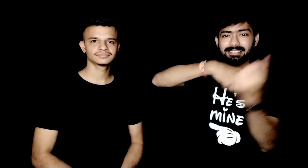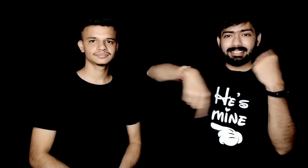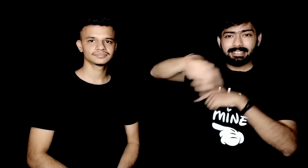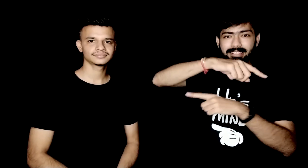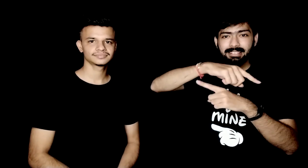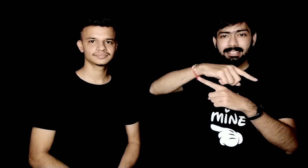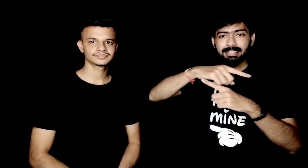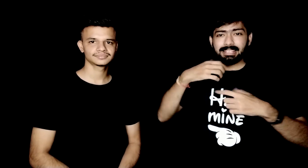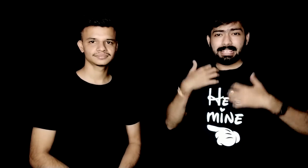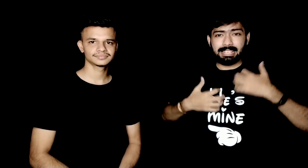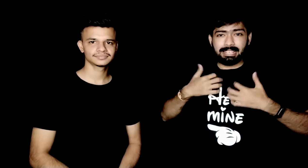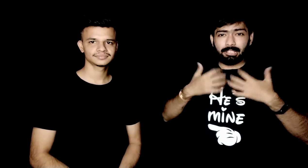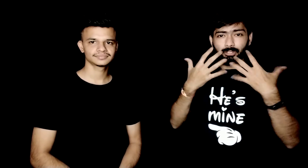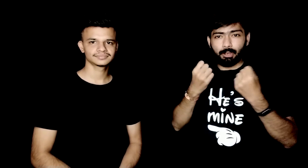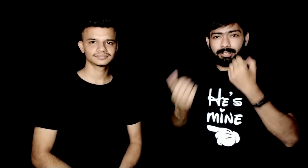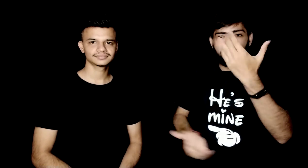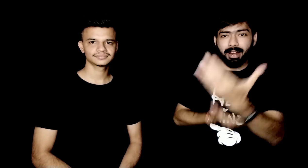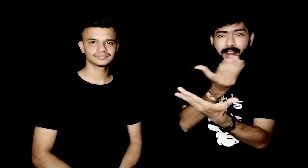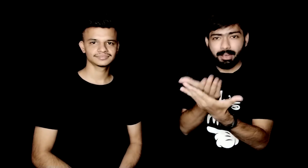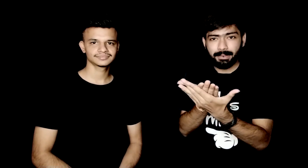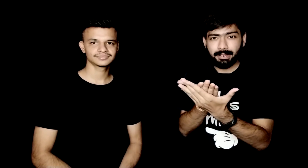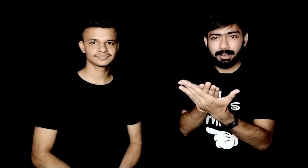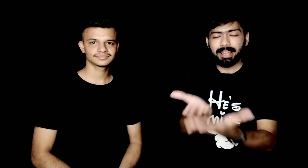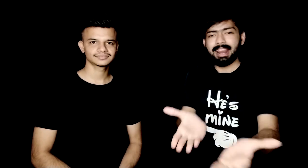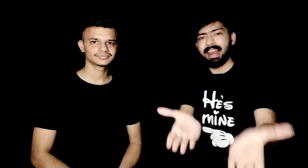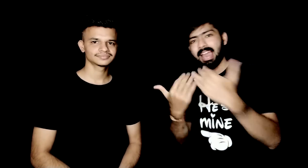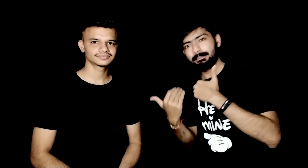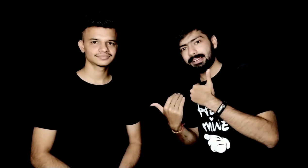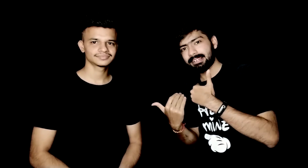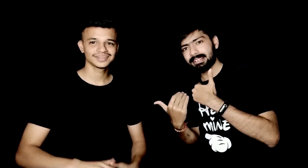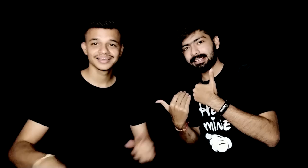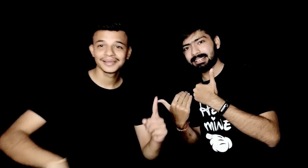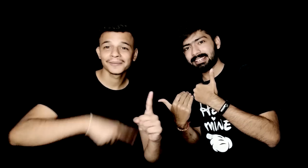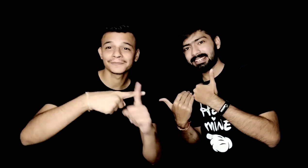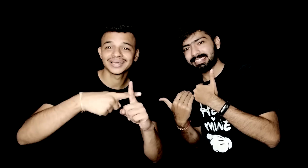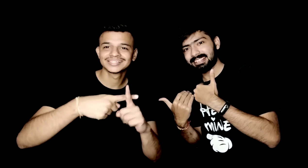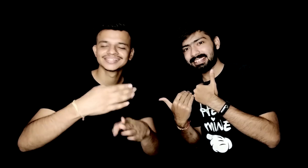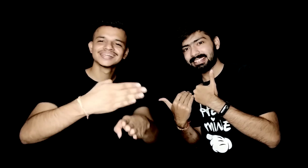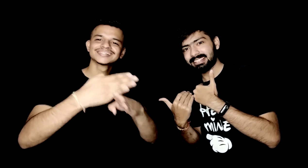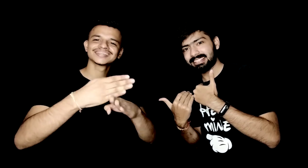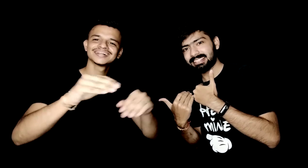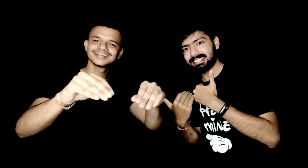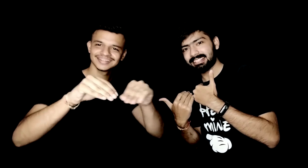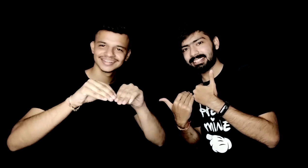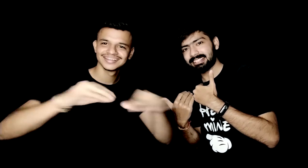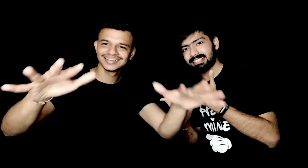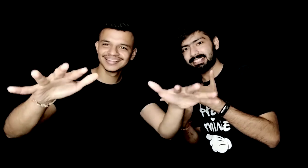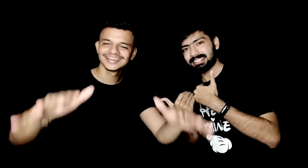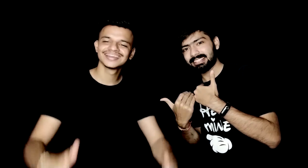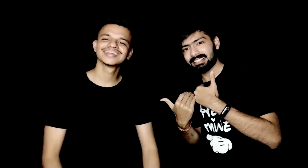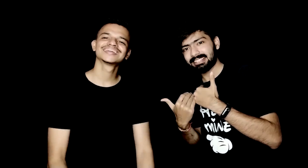Are you all excited to apply? Come on and share it